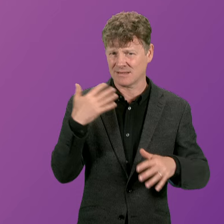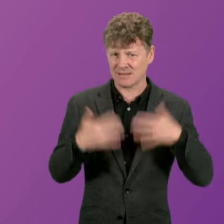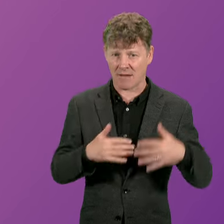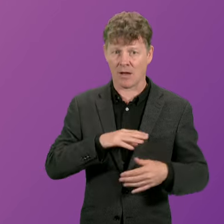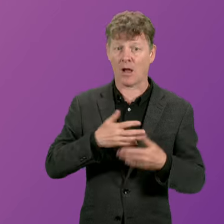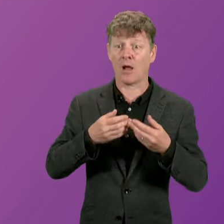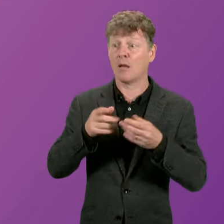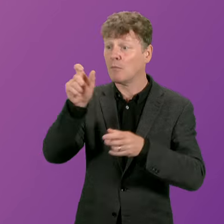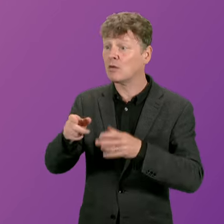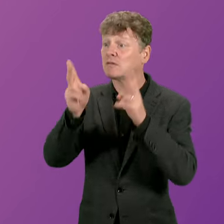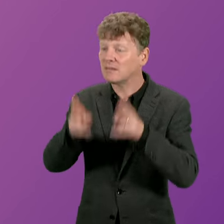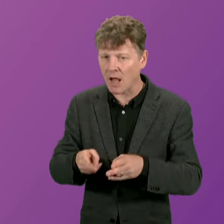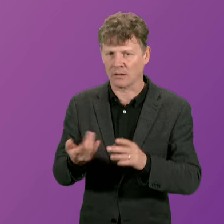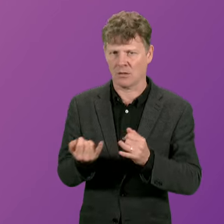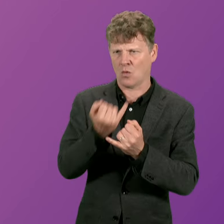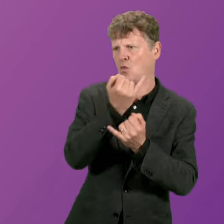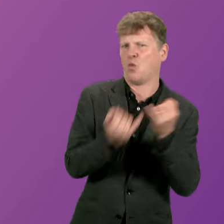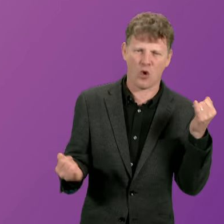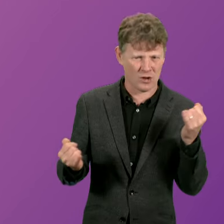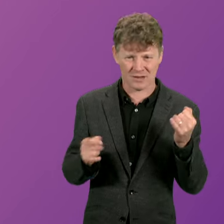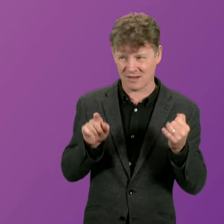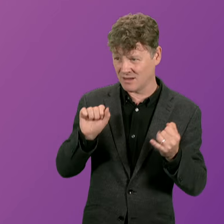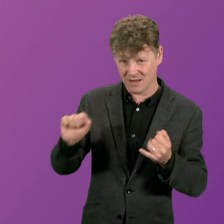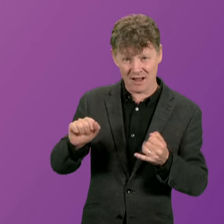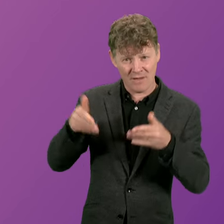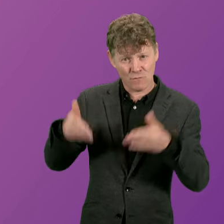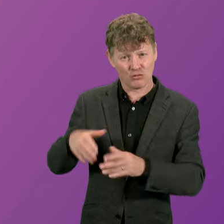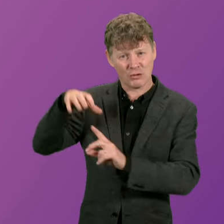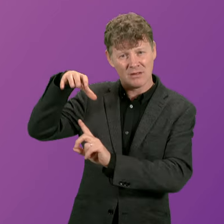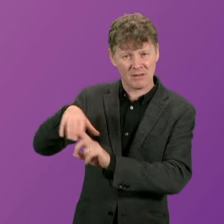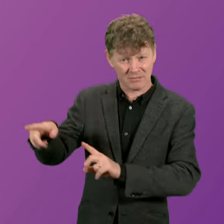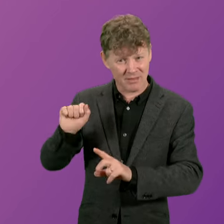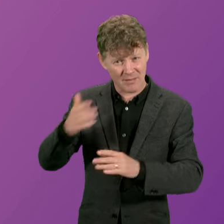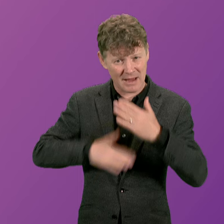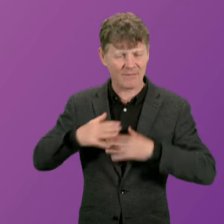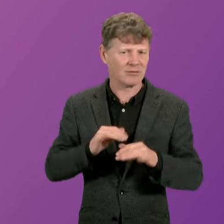so the conduct is reprehensible in that respect. I will explore whether there is